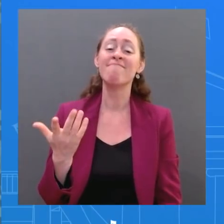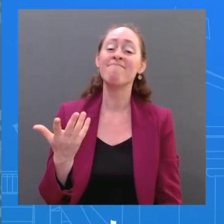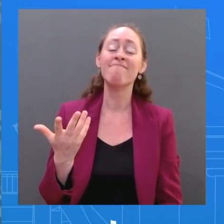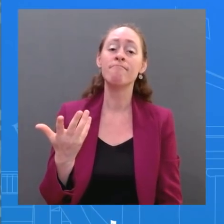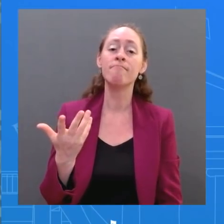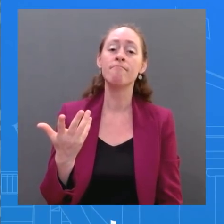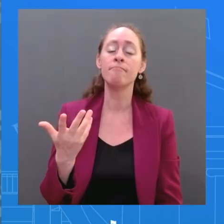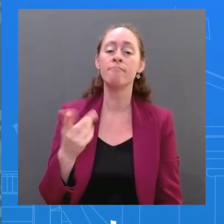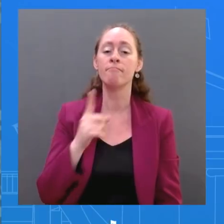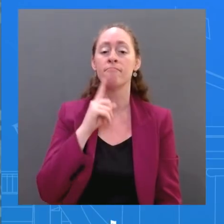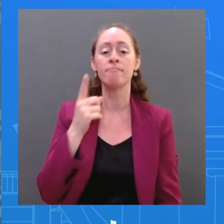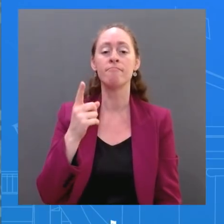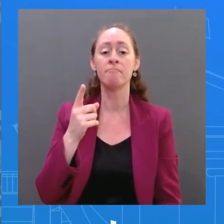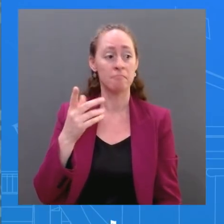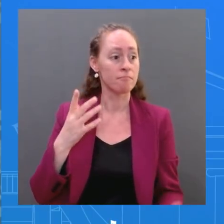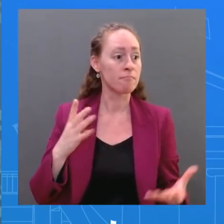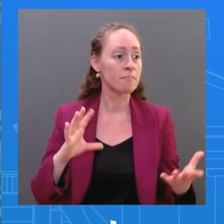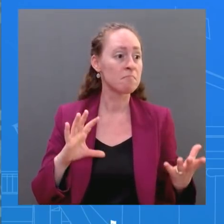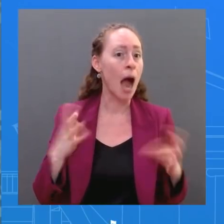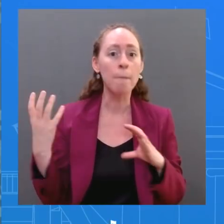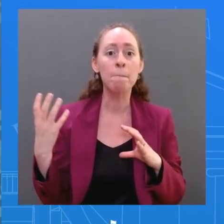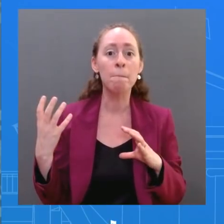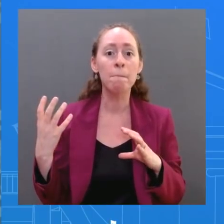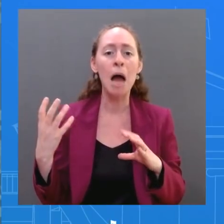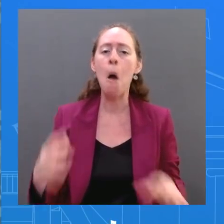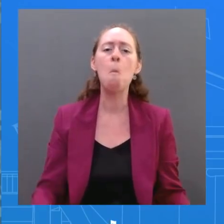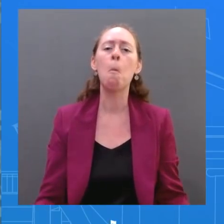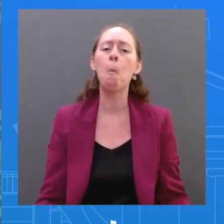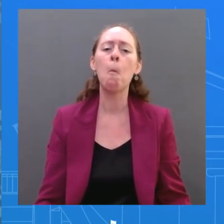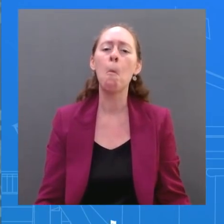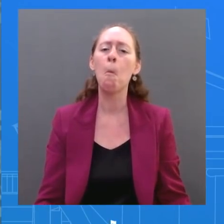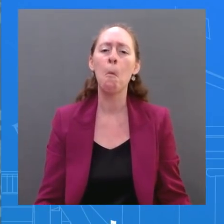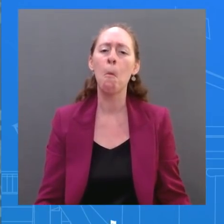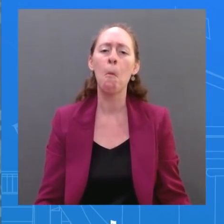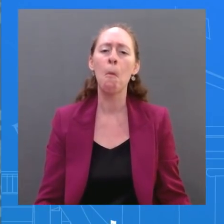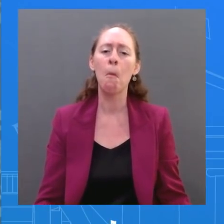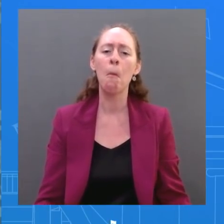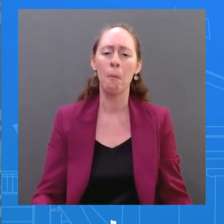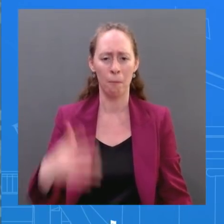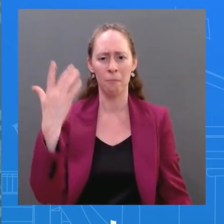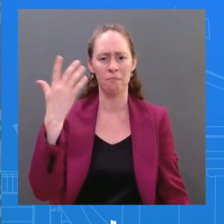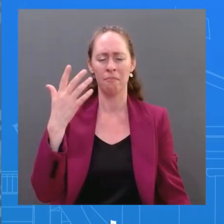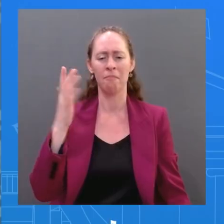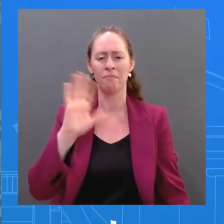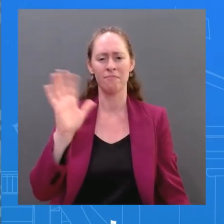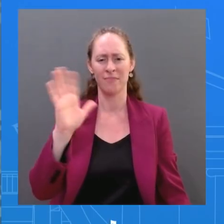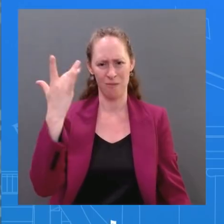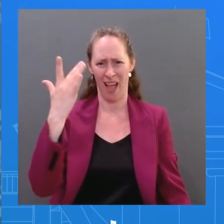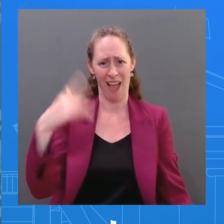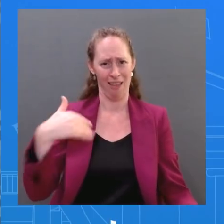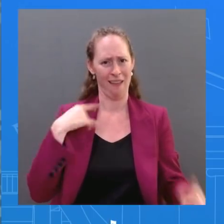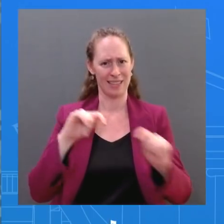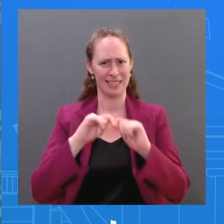Because, look, she leaves behind a talented team and communications department, and the President will name a new communications director.